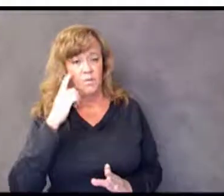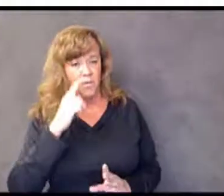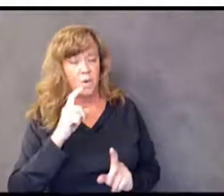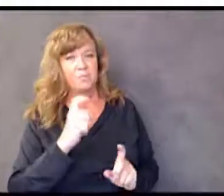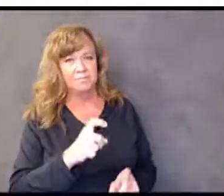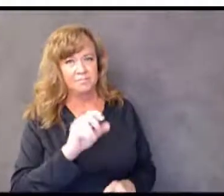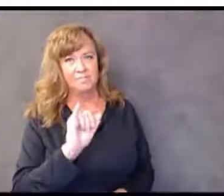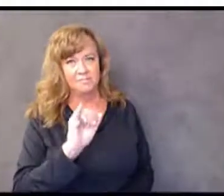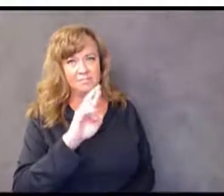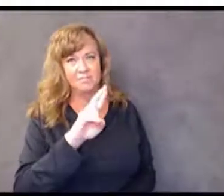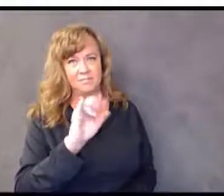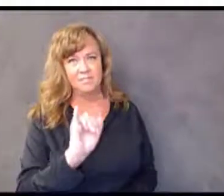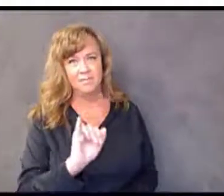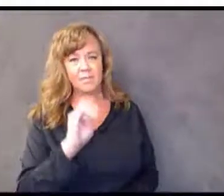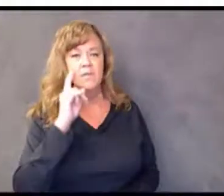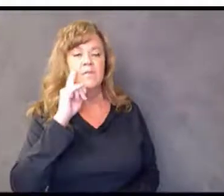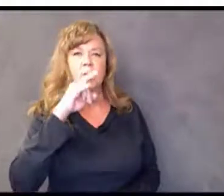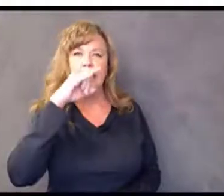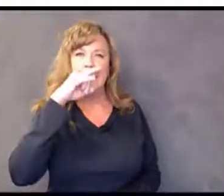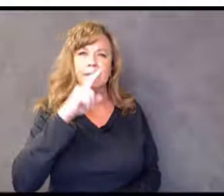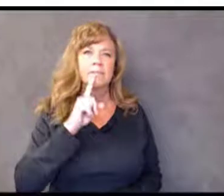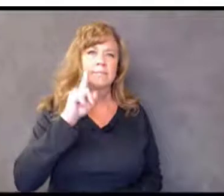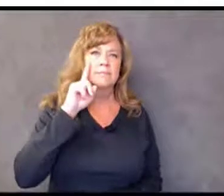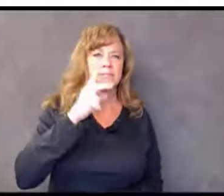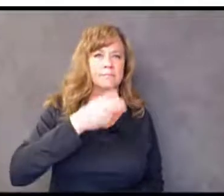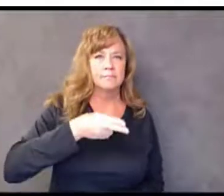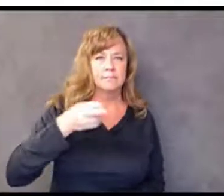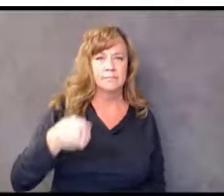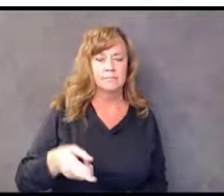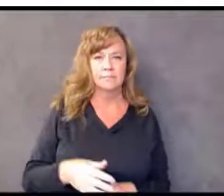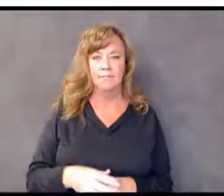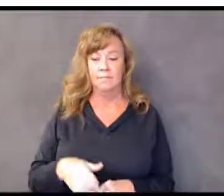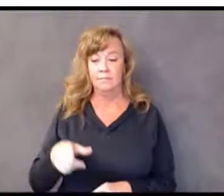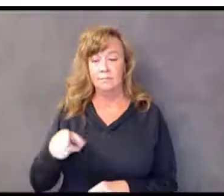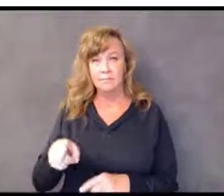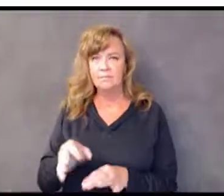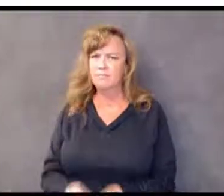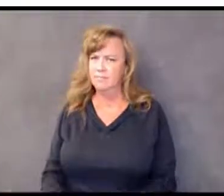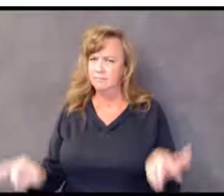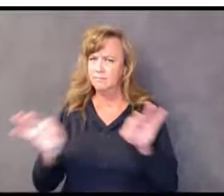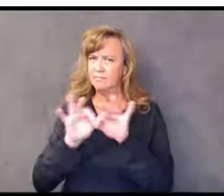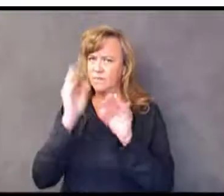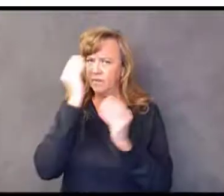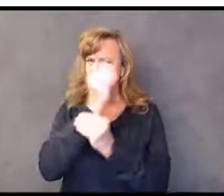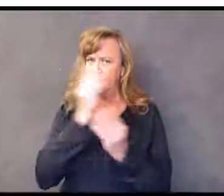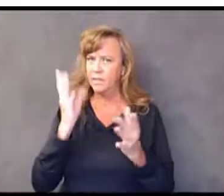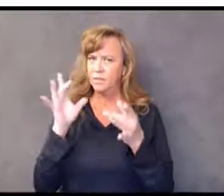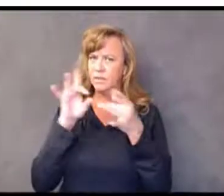This training will outline important information from the IRI Test Administration manual general